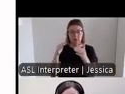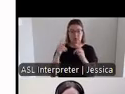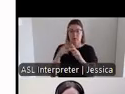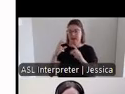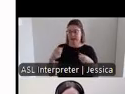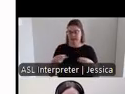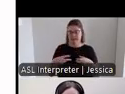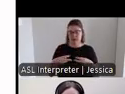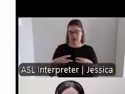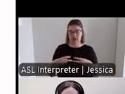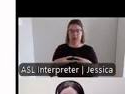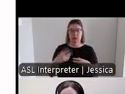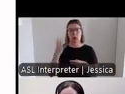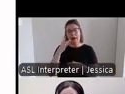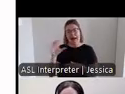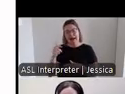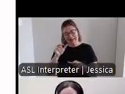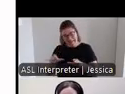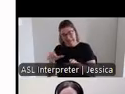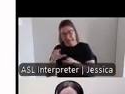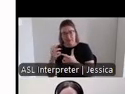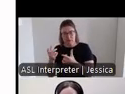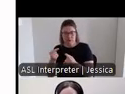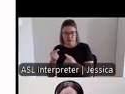due to some of the other tasks that were part of our larger project map.